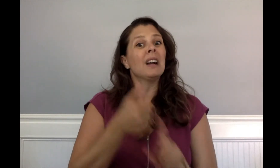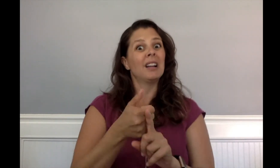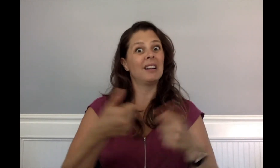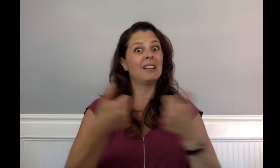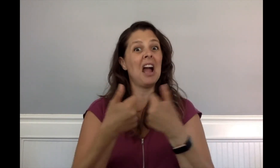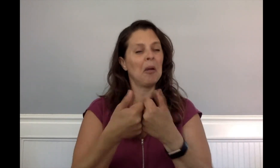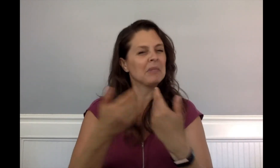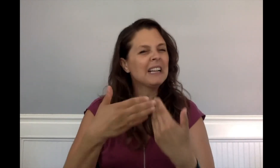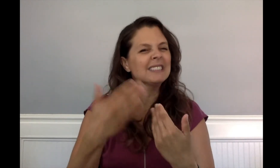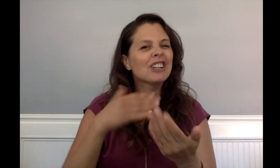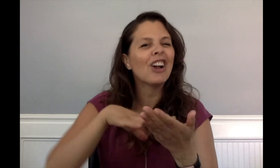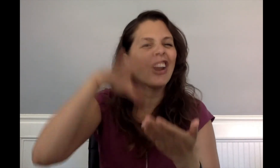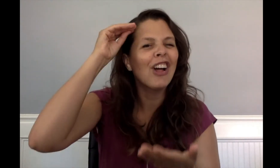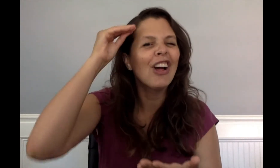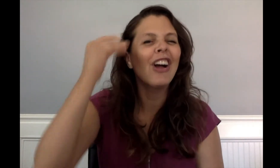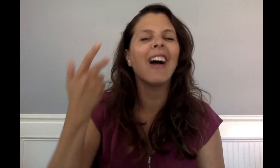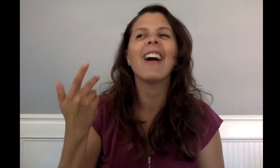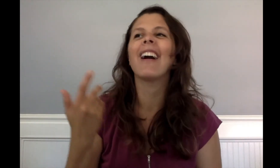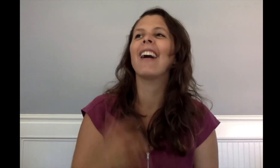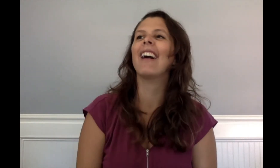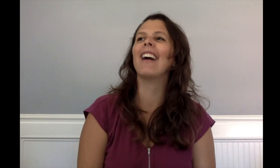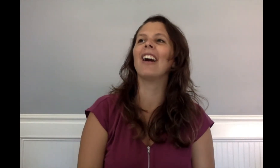It was an easy game to learn.